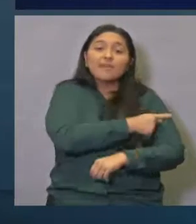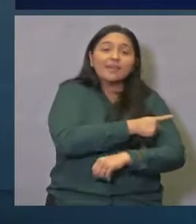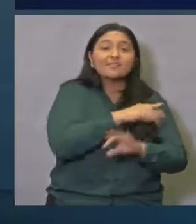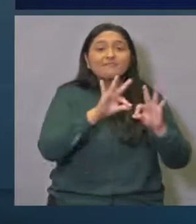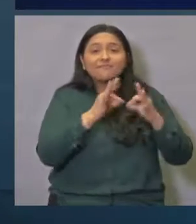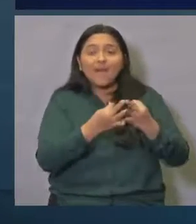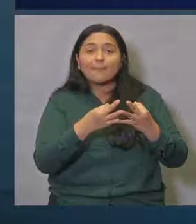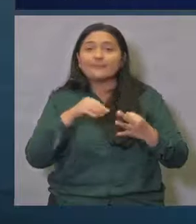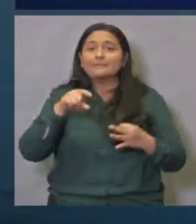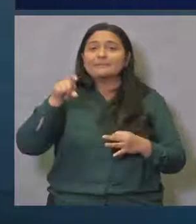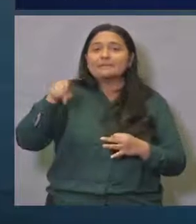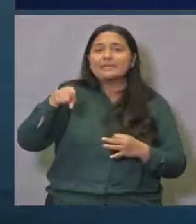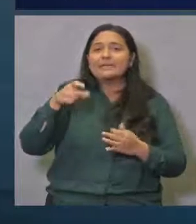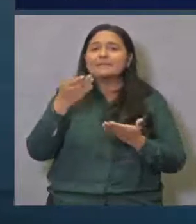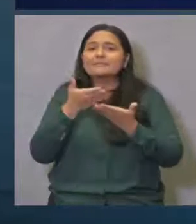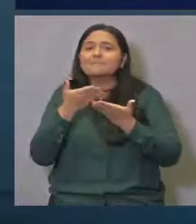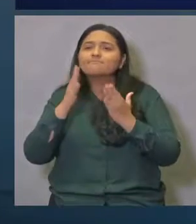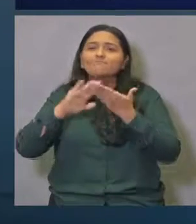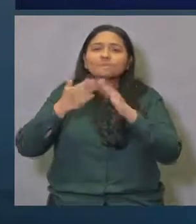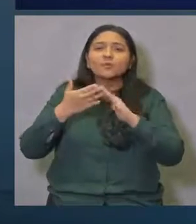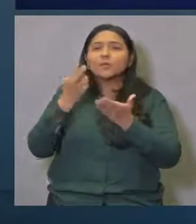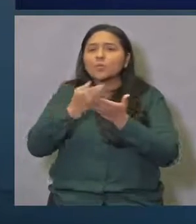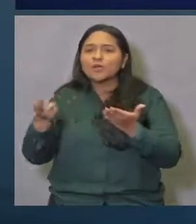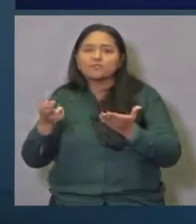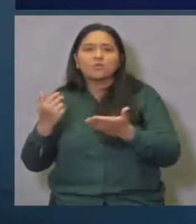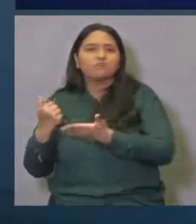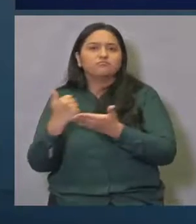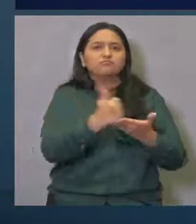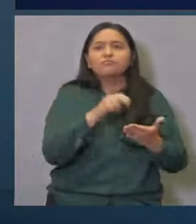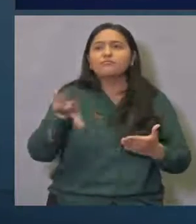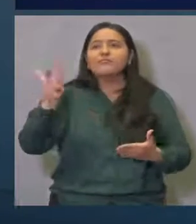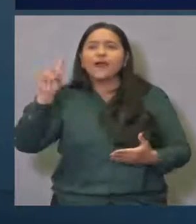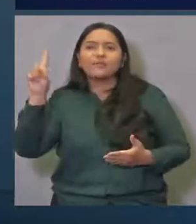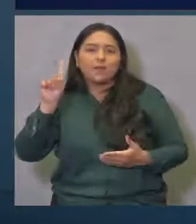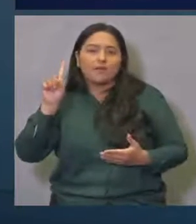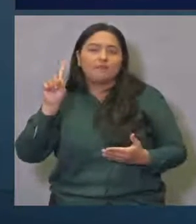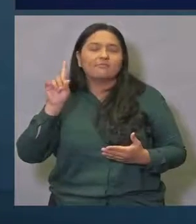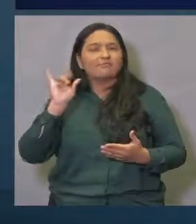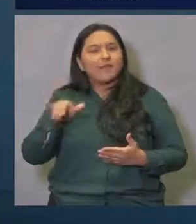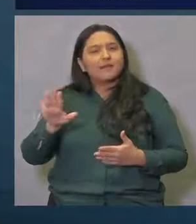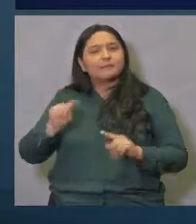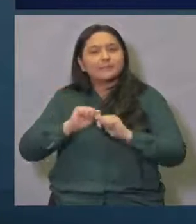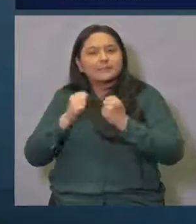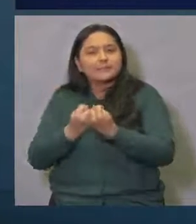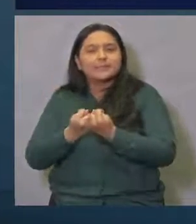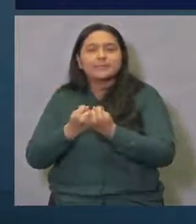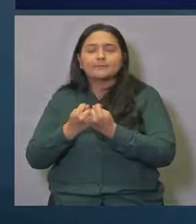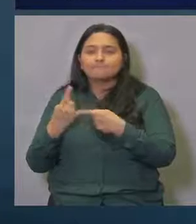SUPPORT, LINKING FAMILIES AND PATIENTS WITH NECESSARY